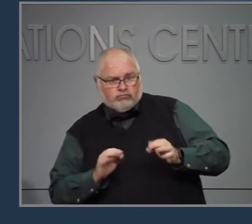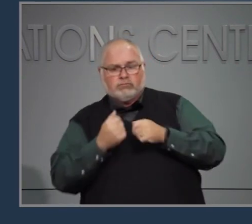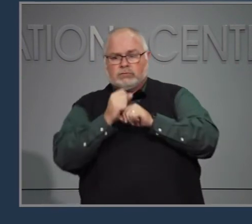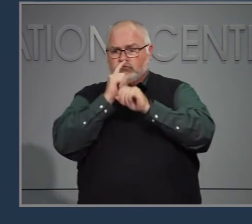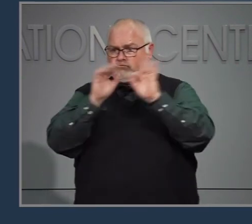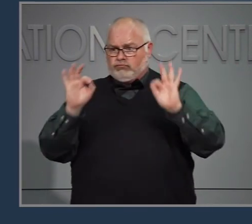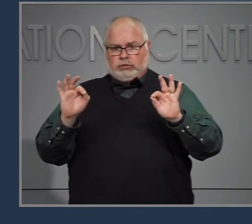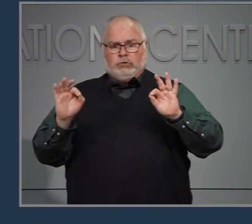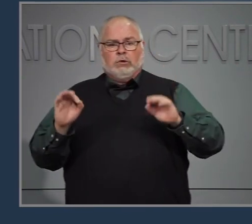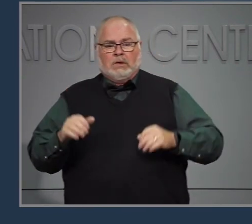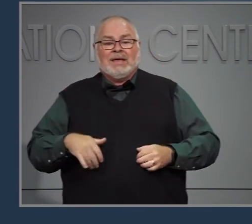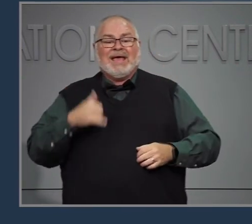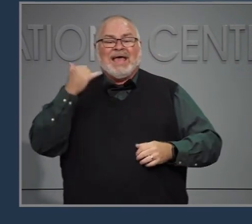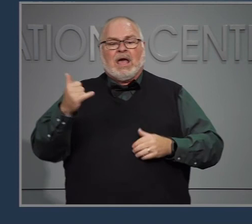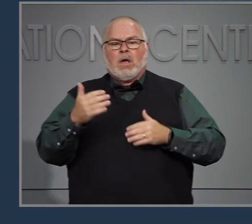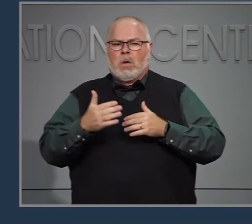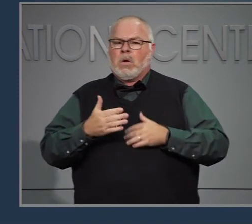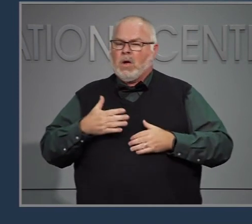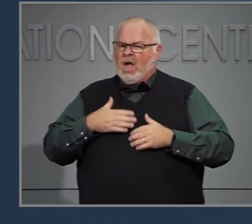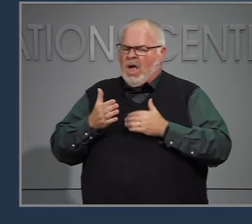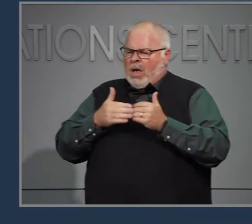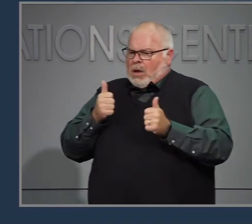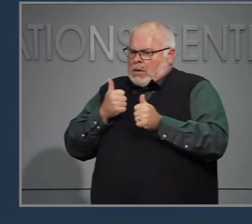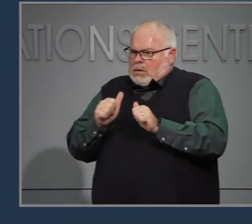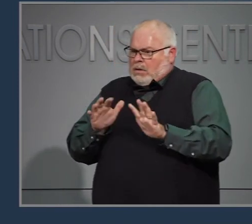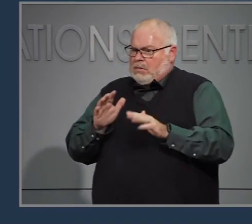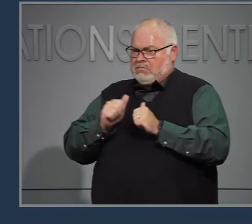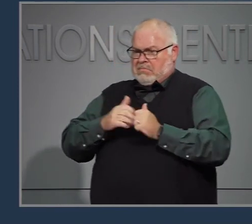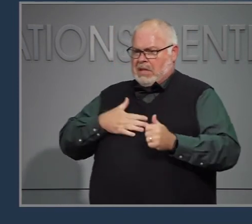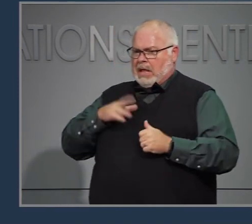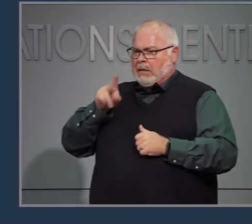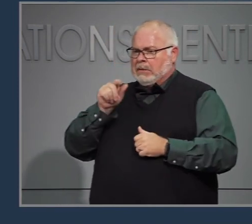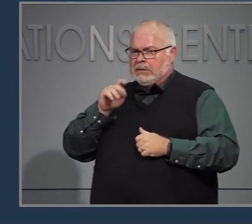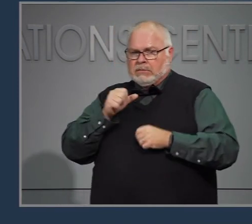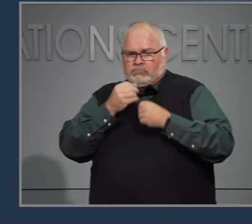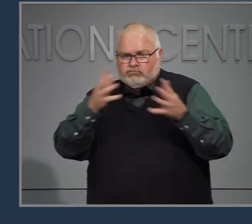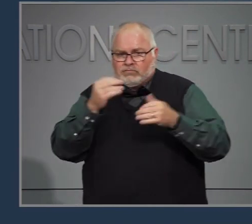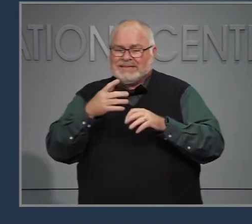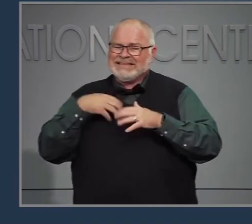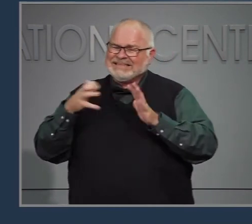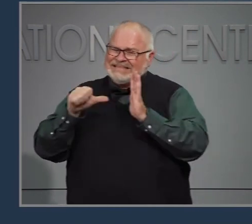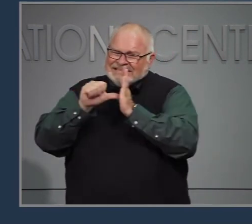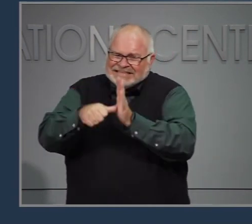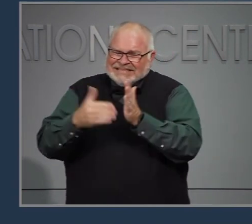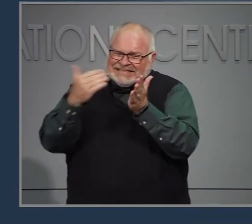AS I CONCLUDE THIS UPDATE I WANT TO HIGHLIGHT THAT EVERY COVID-19 INFECTION THAT REACHES